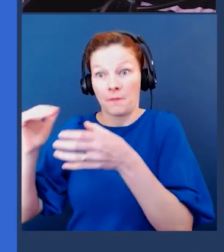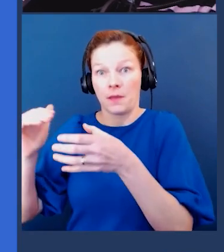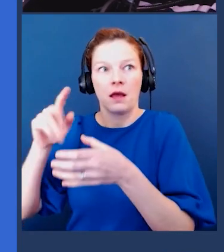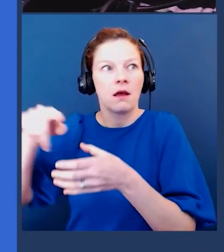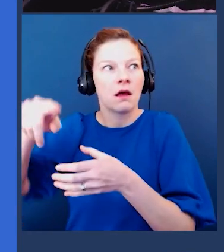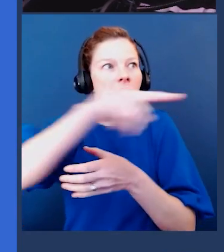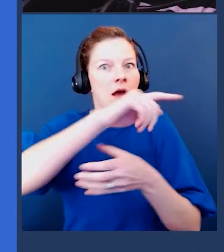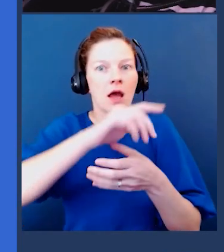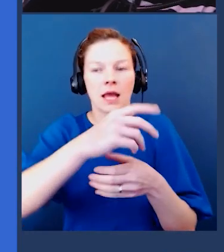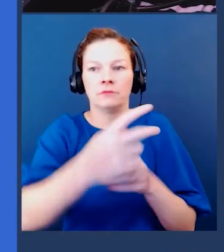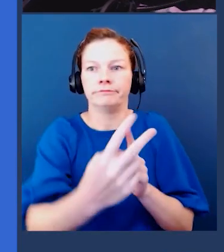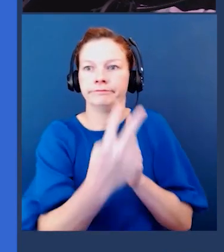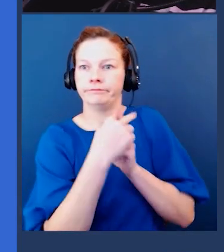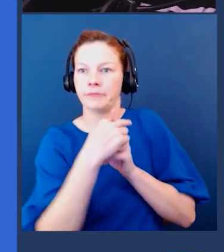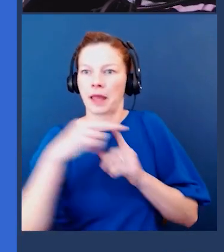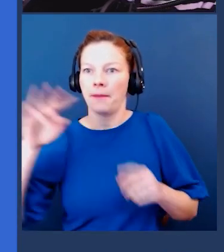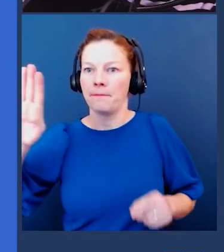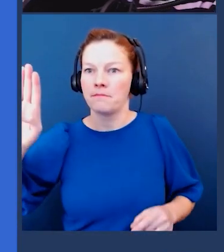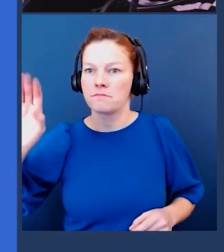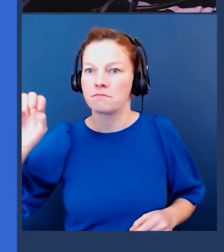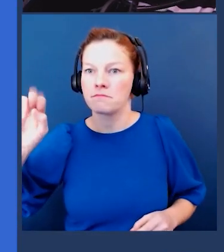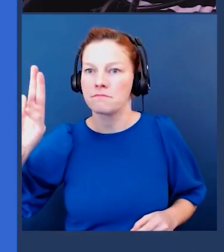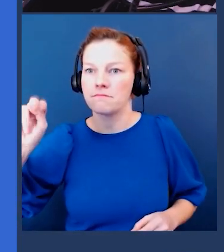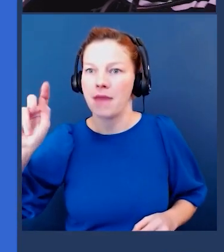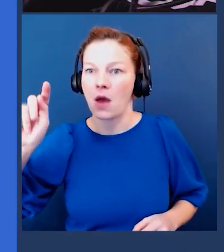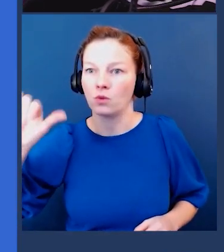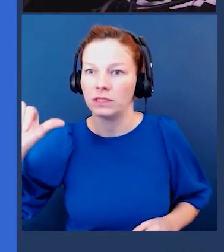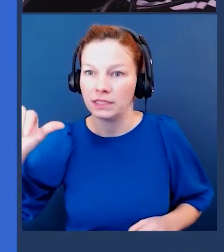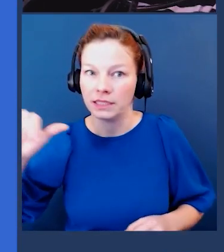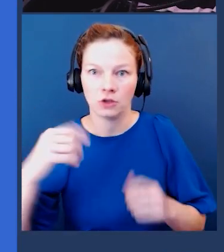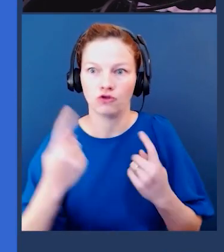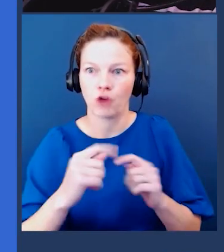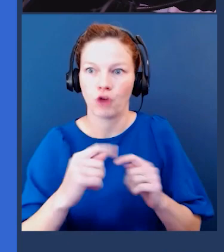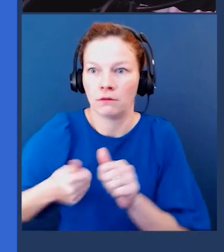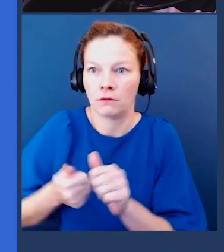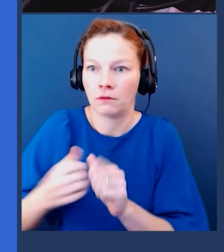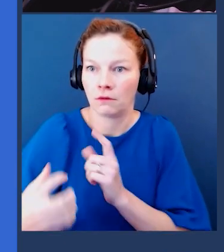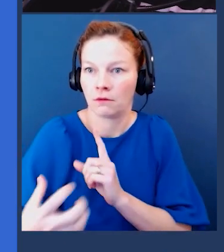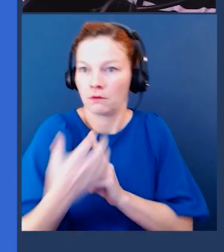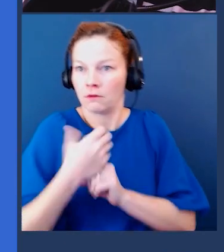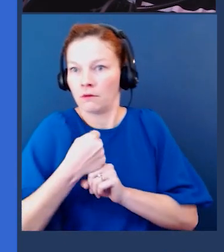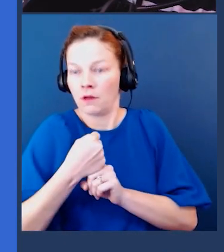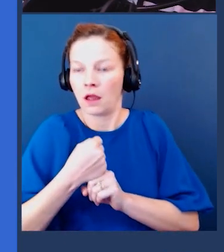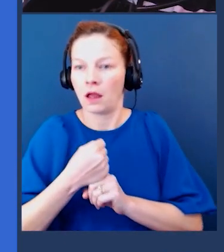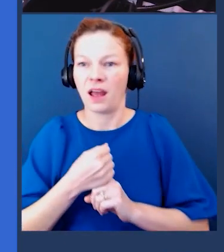All of that, all of that no code. You can completely design this with your game design team.